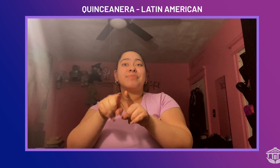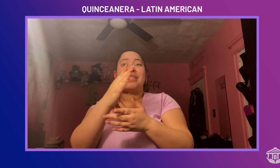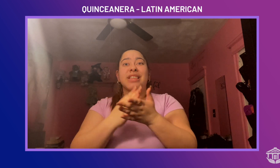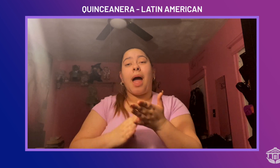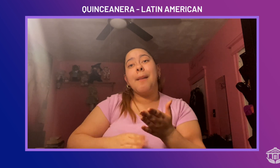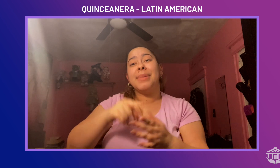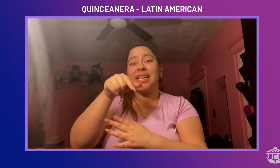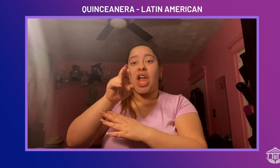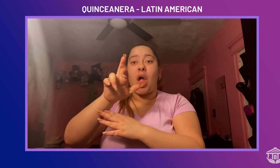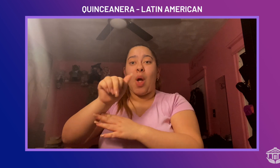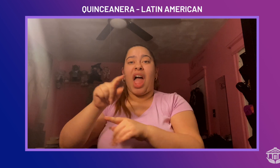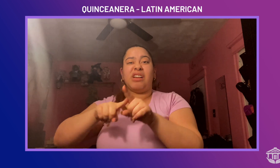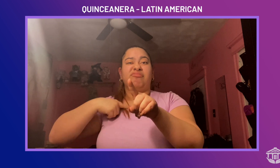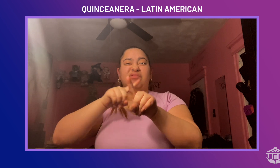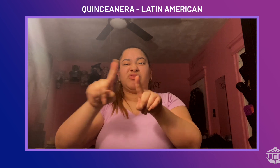while other people might plan to go straight to the celebration.